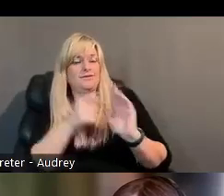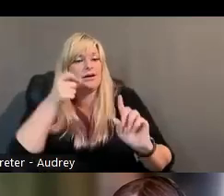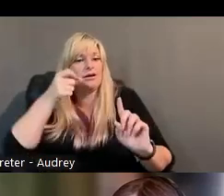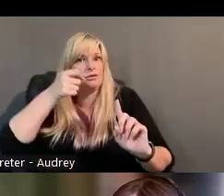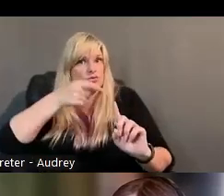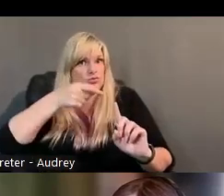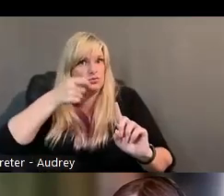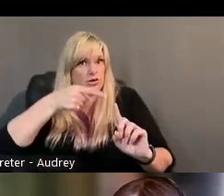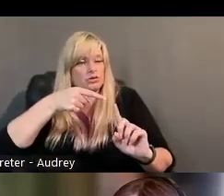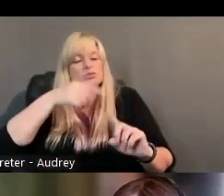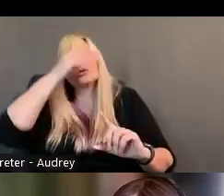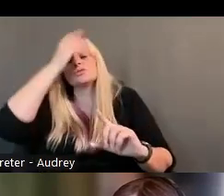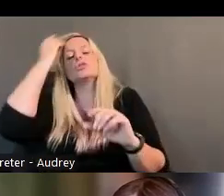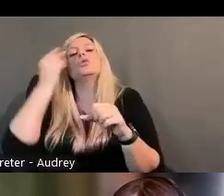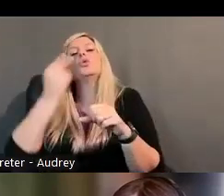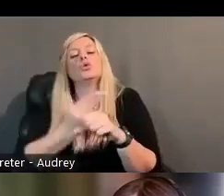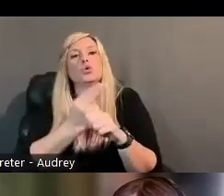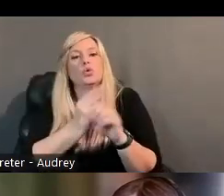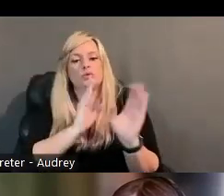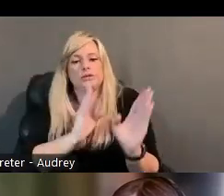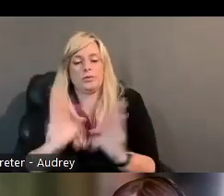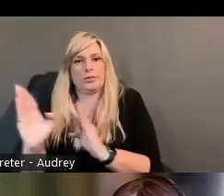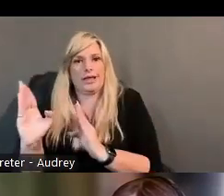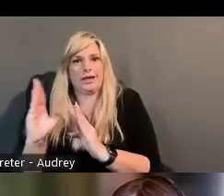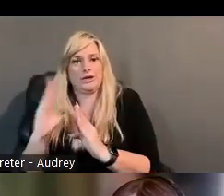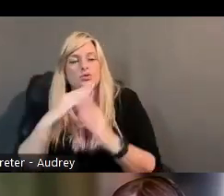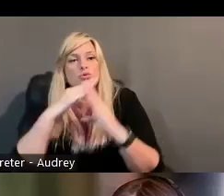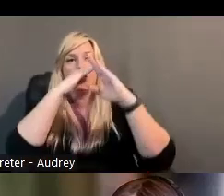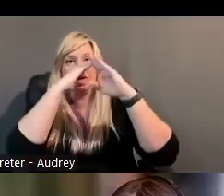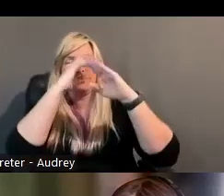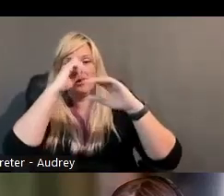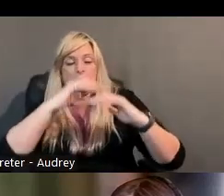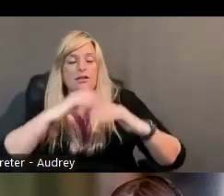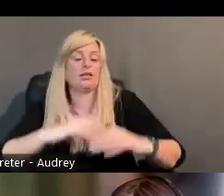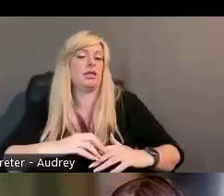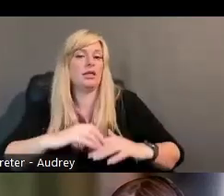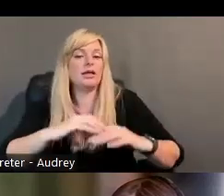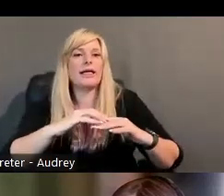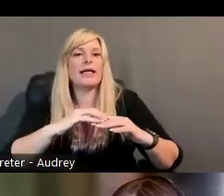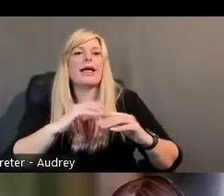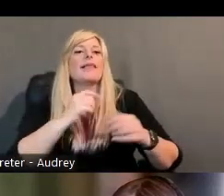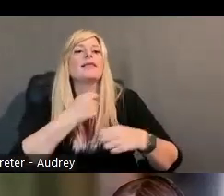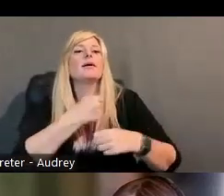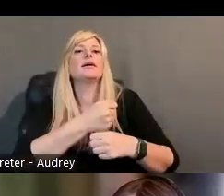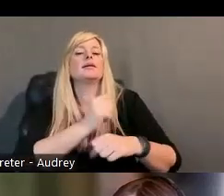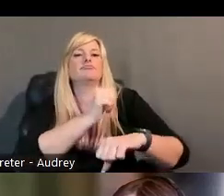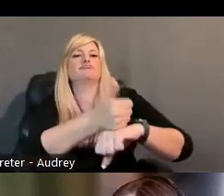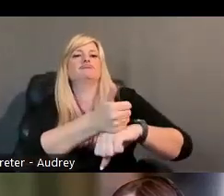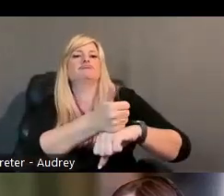use a plan to prevent meltdowns and make a plan to manage burnout. So they all